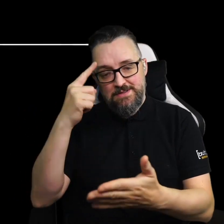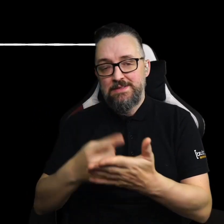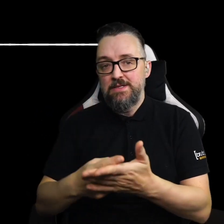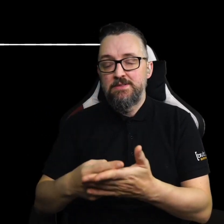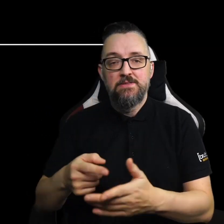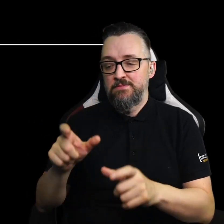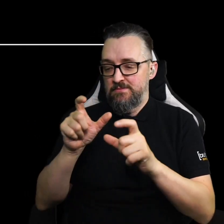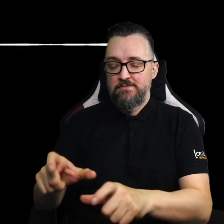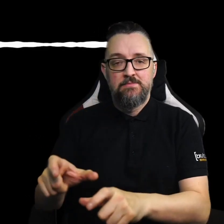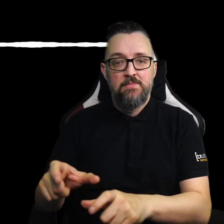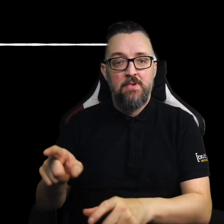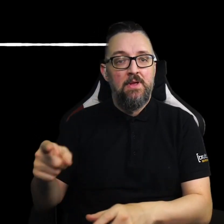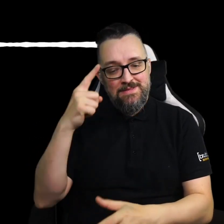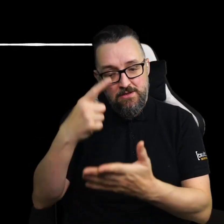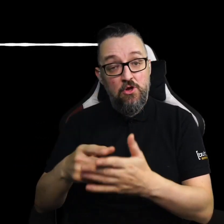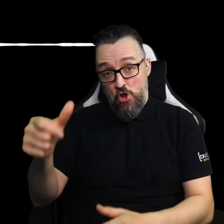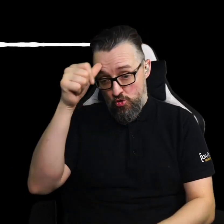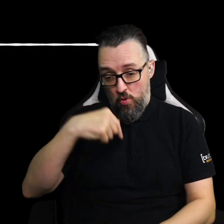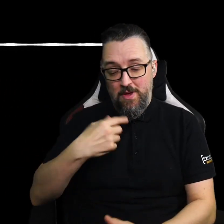Did they know I was in a vegetative state?